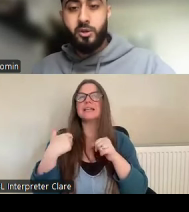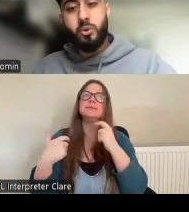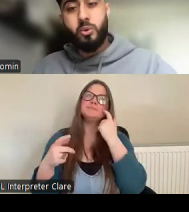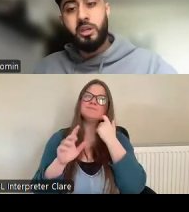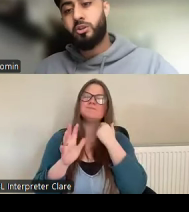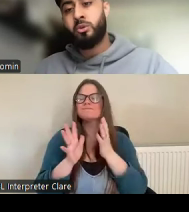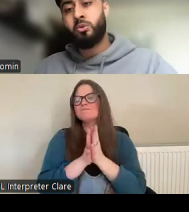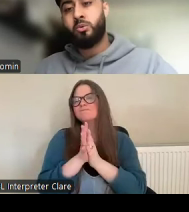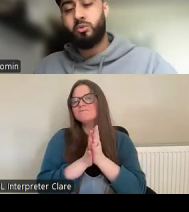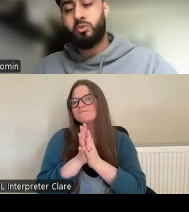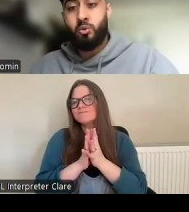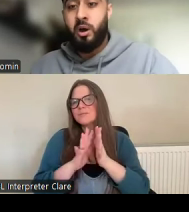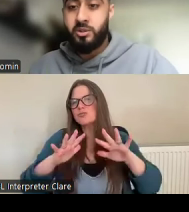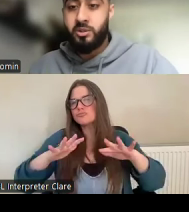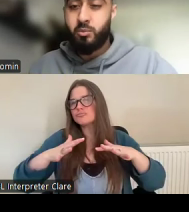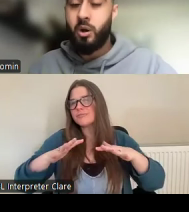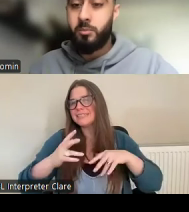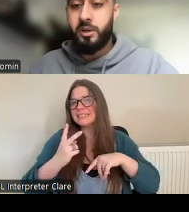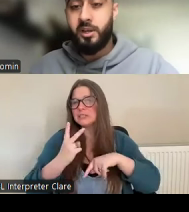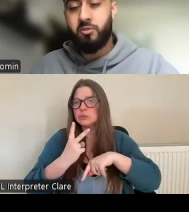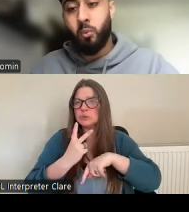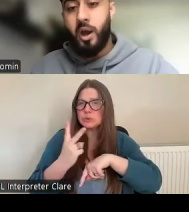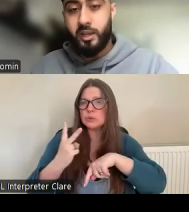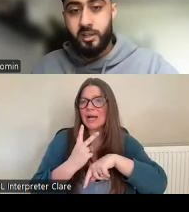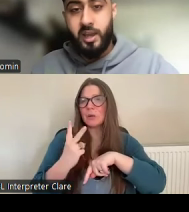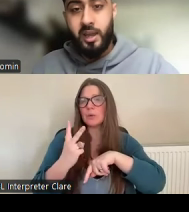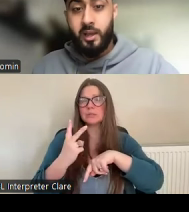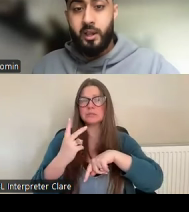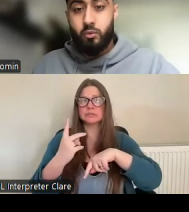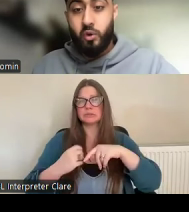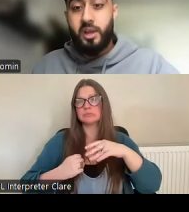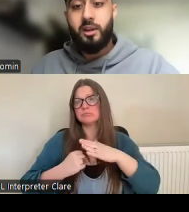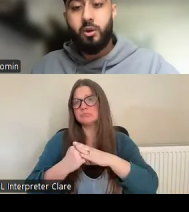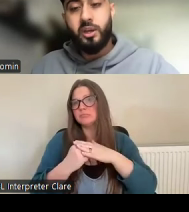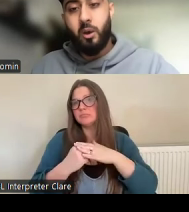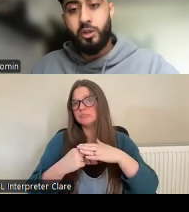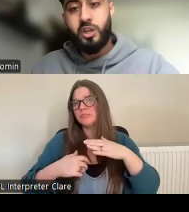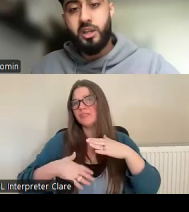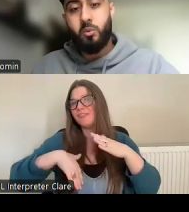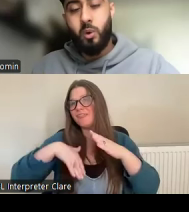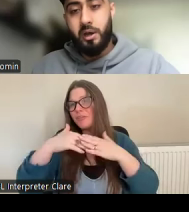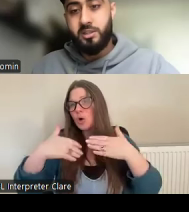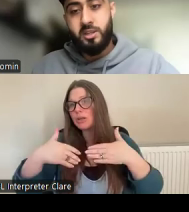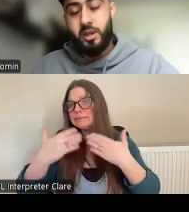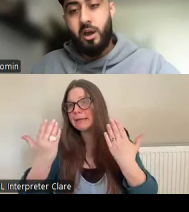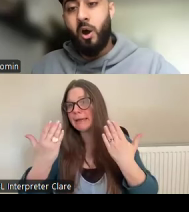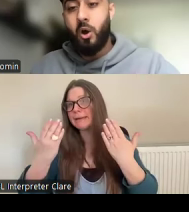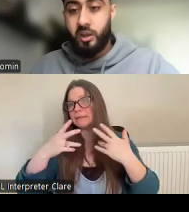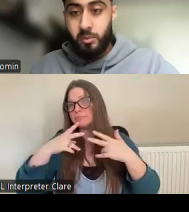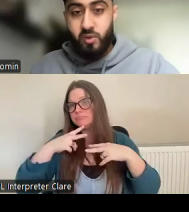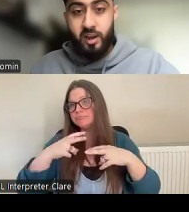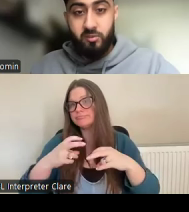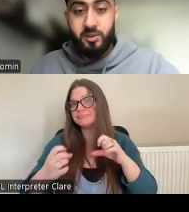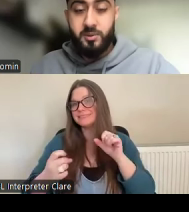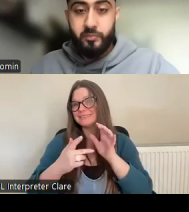between two hours to probably a full working day really looking at which keywords are going to be relevant.